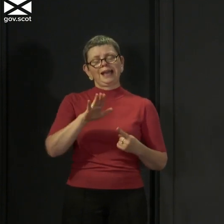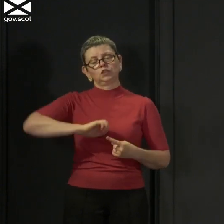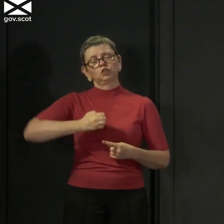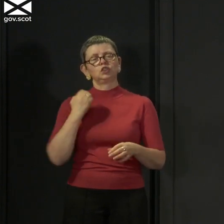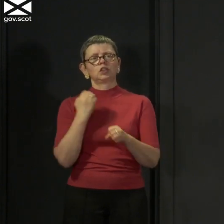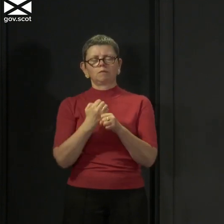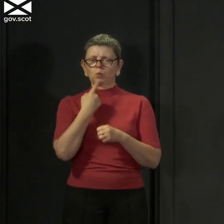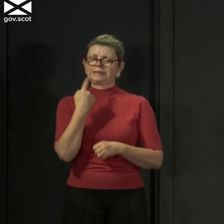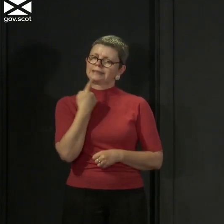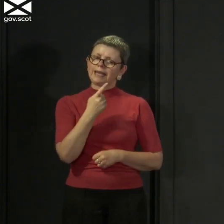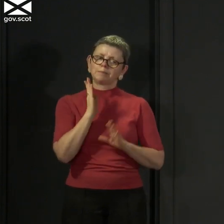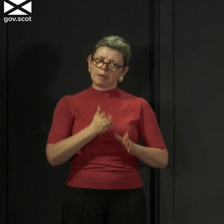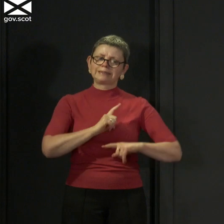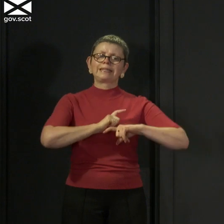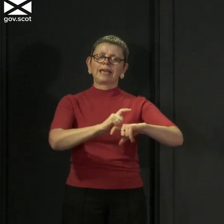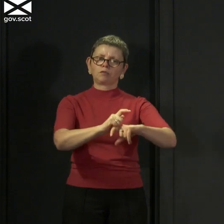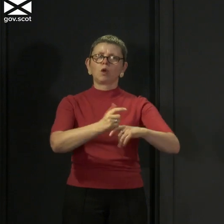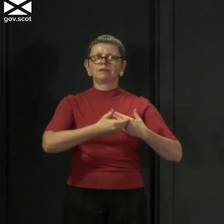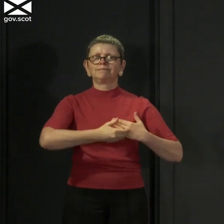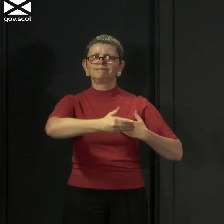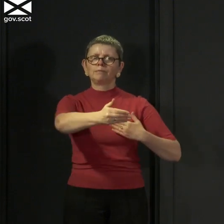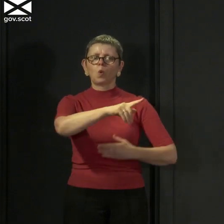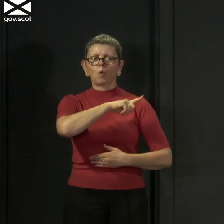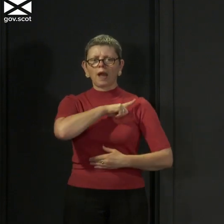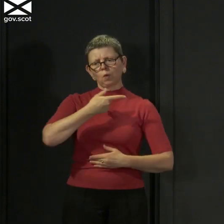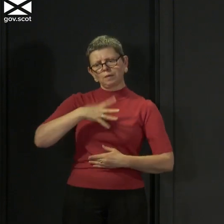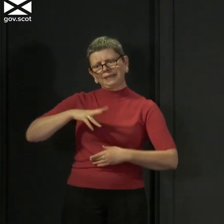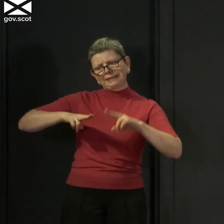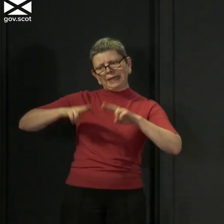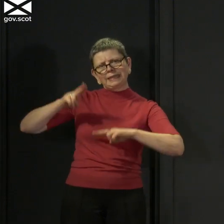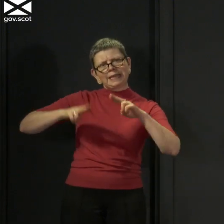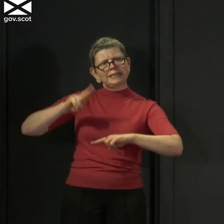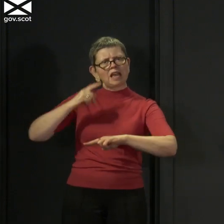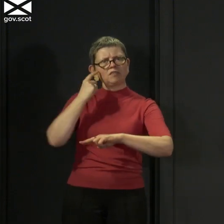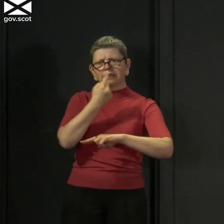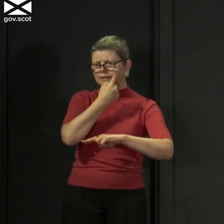That position is based on our assessment of the evidence and on what we think is right